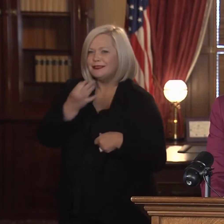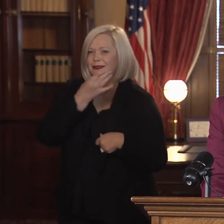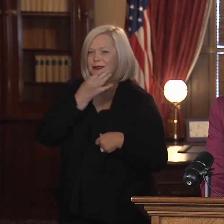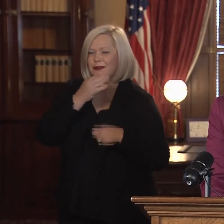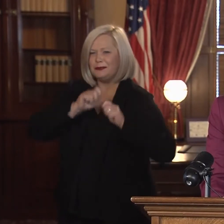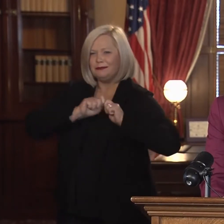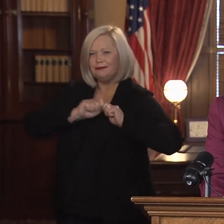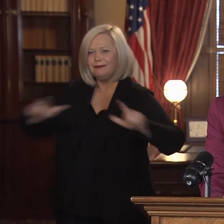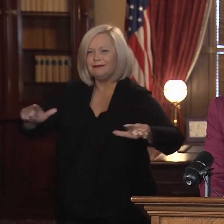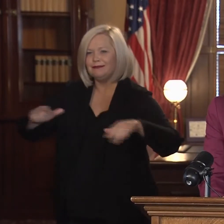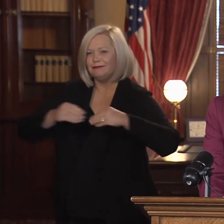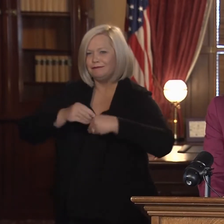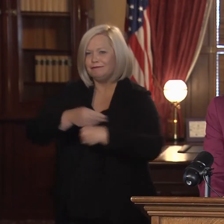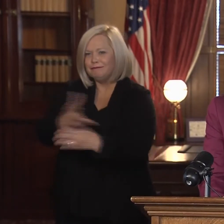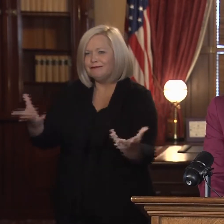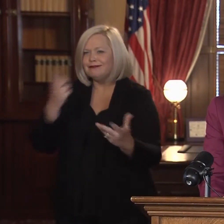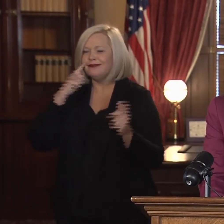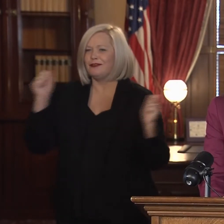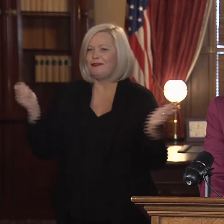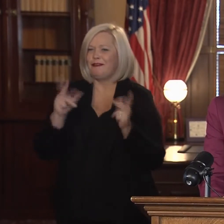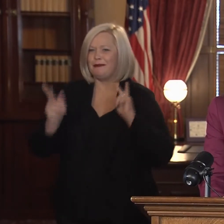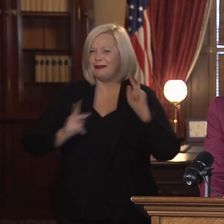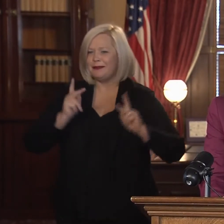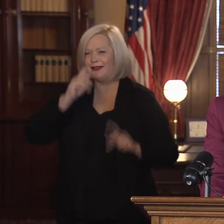LET ME START OFF BY SAYING HOW